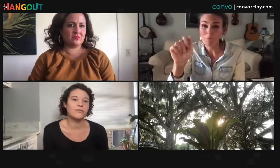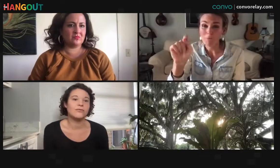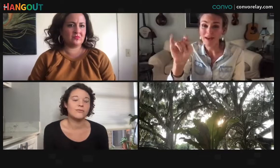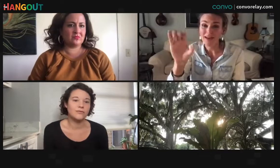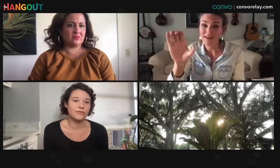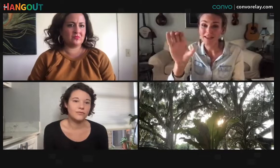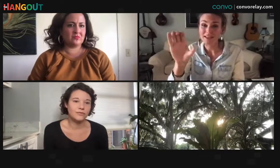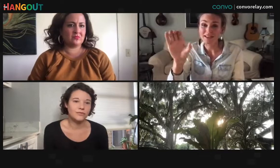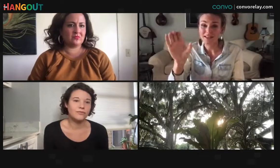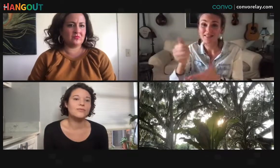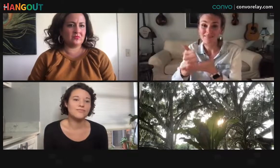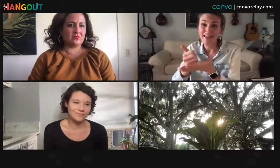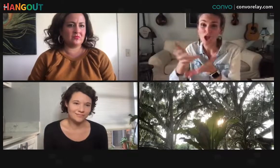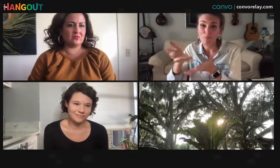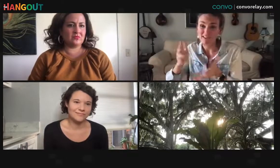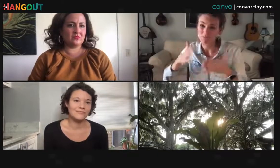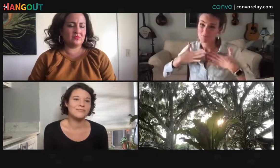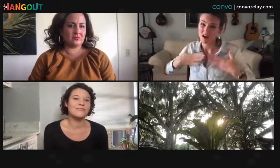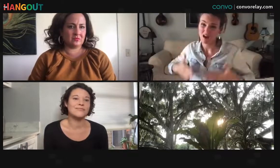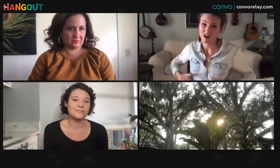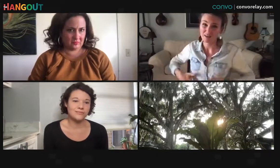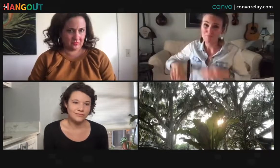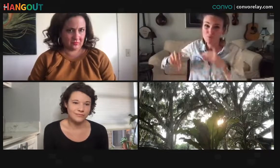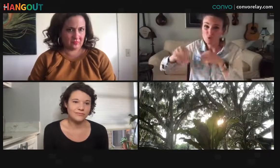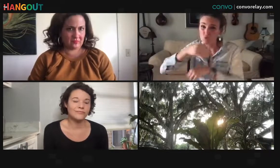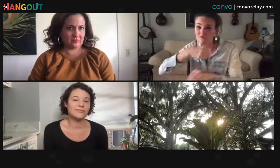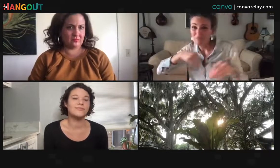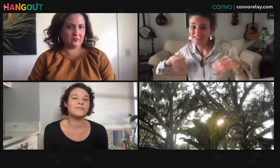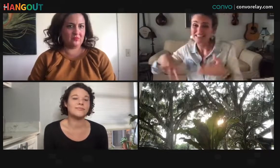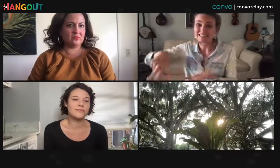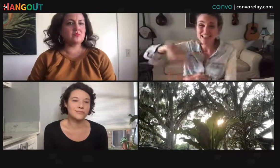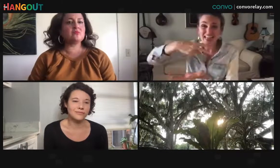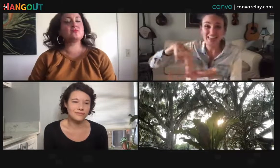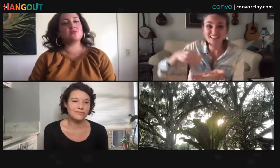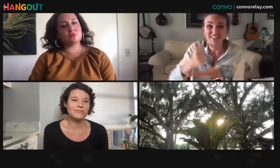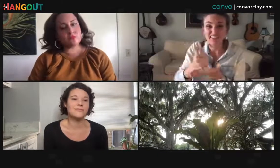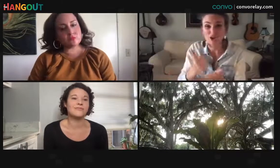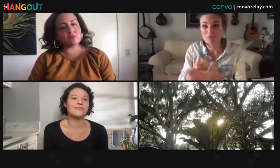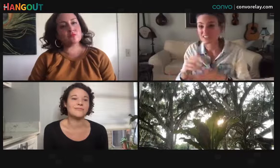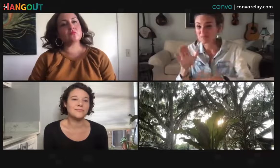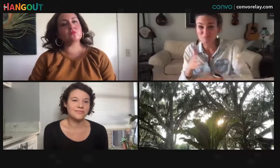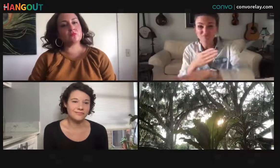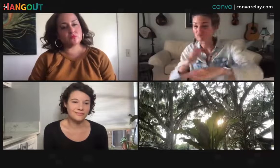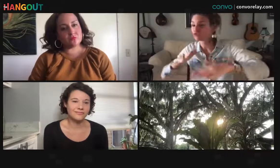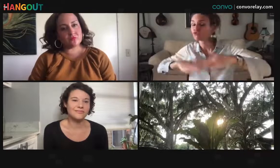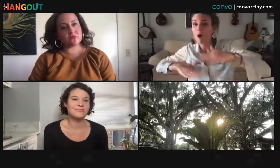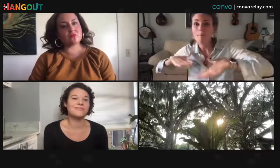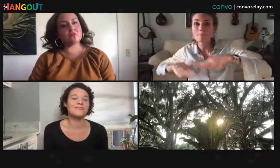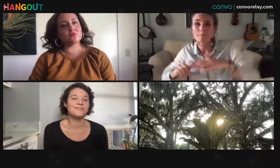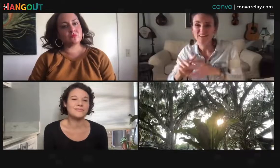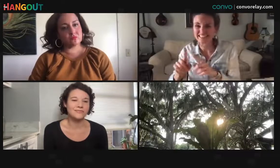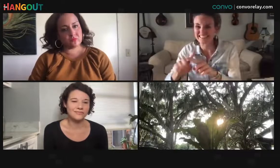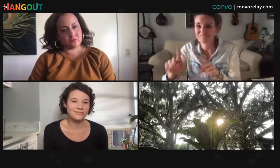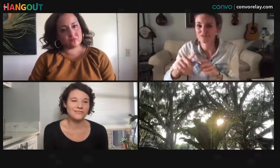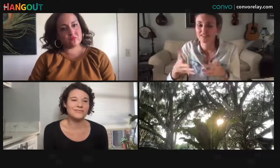so there's different ways that we can do this like somatic therapy which is body movement dance therapy drums